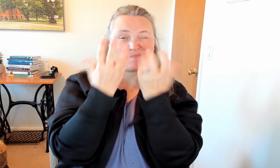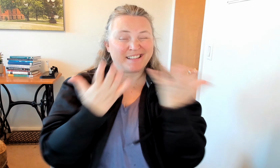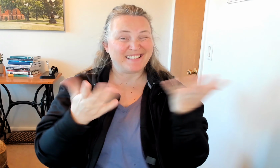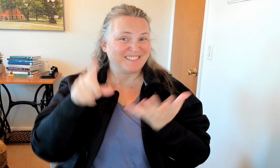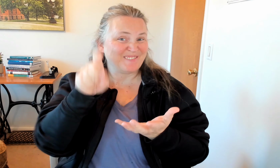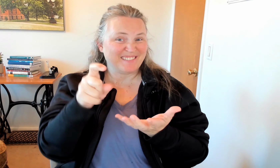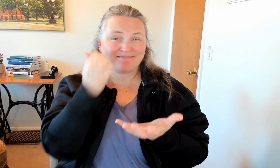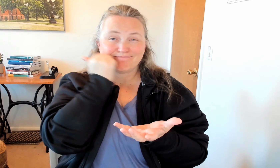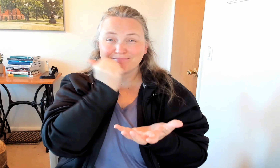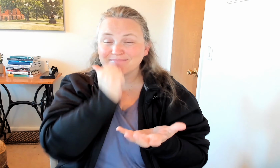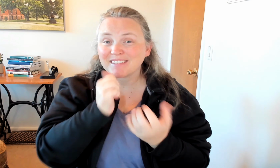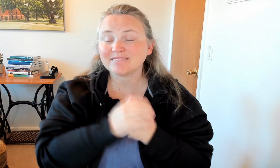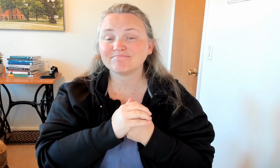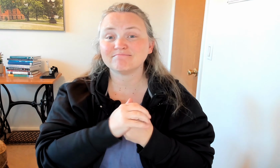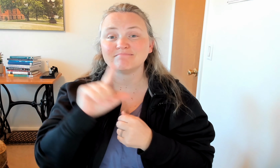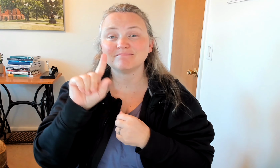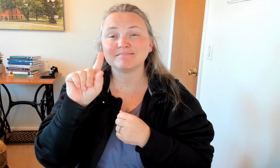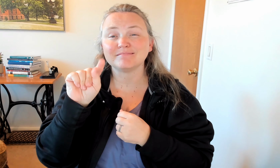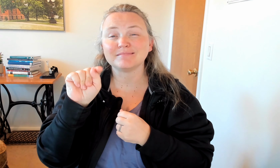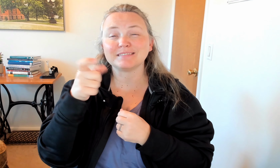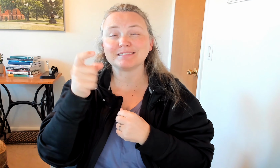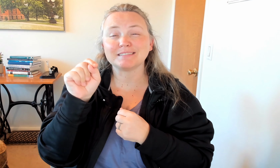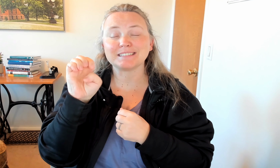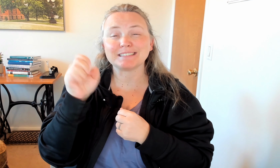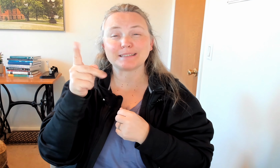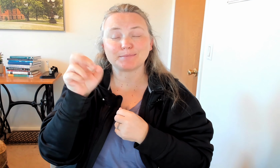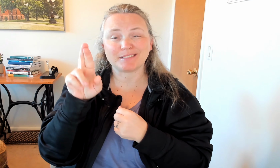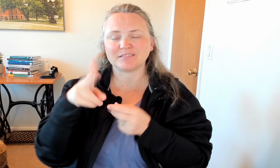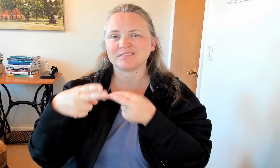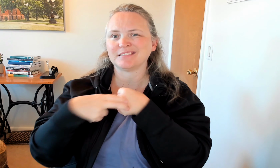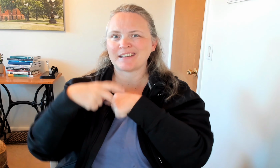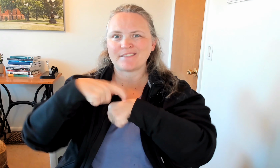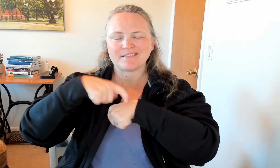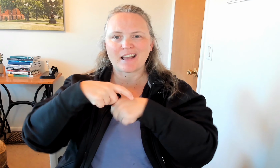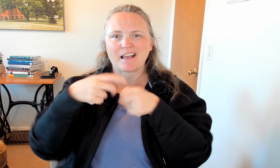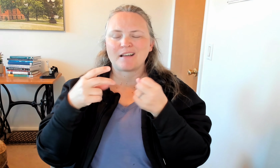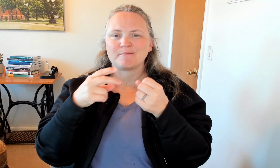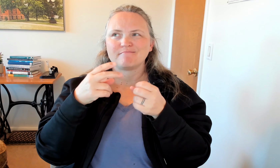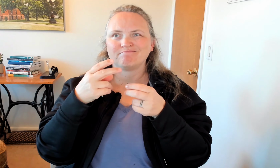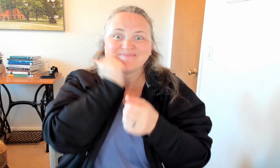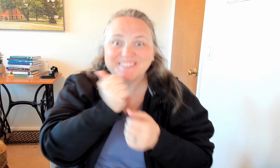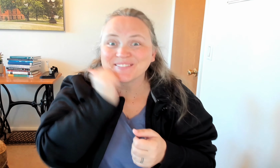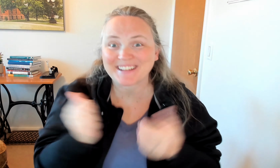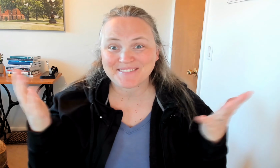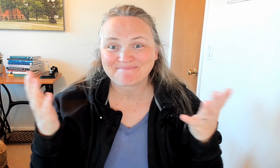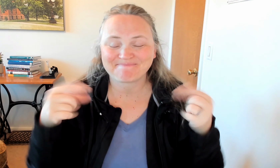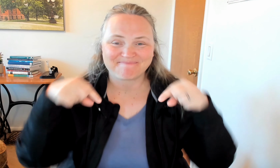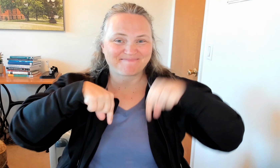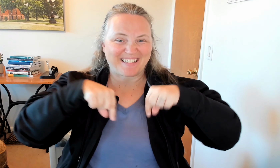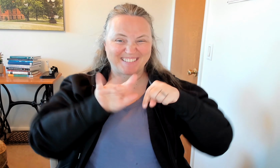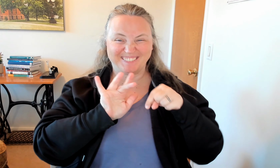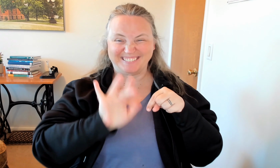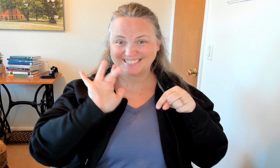of your routine communications. Using text expander can save you time and energy multiple times a day, grab my snippets below.